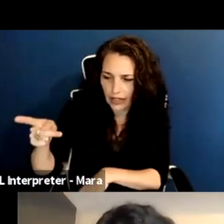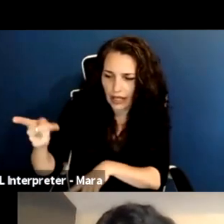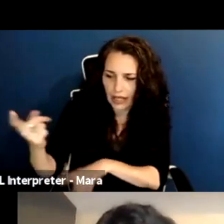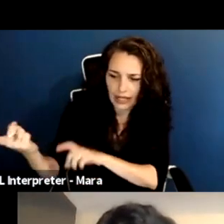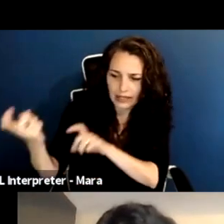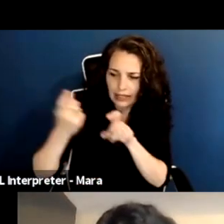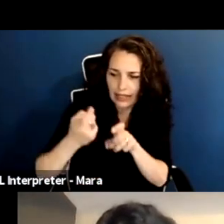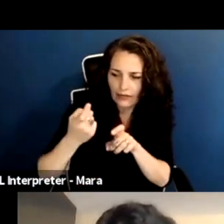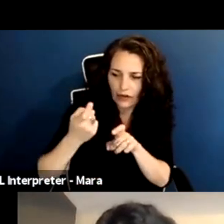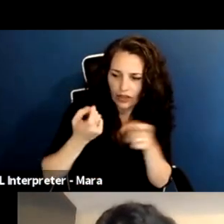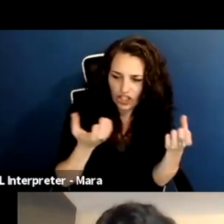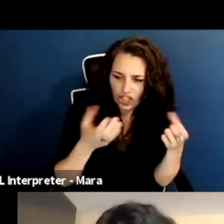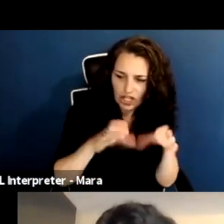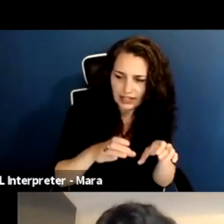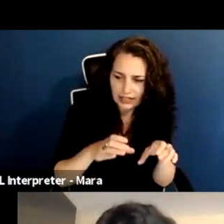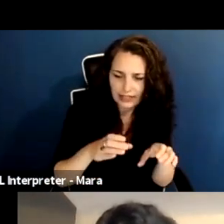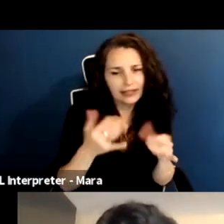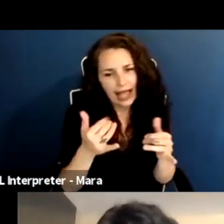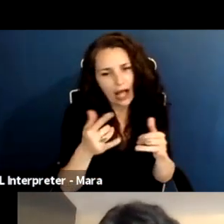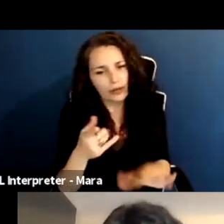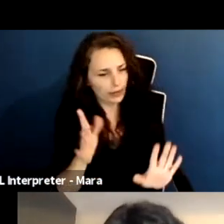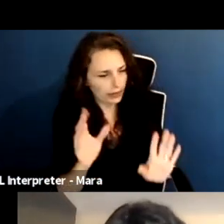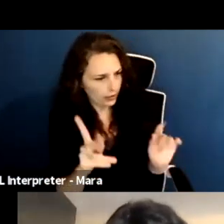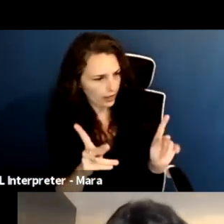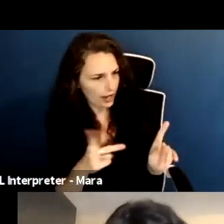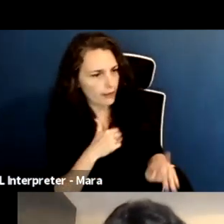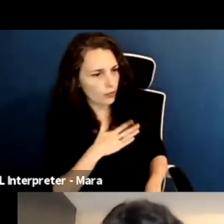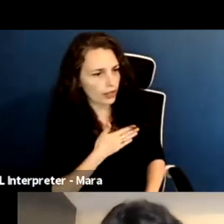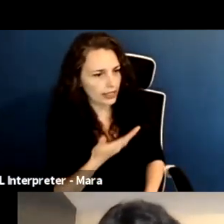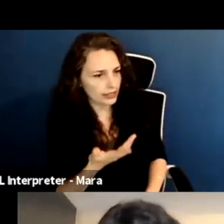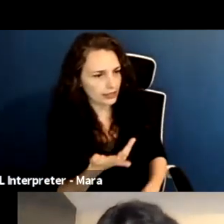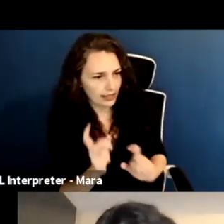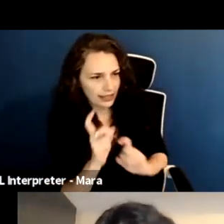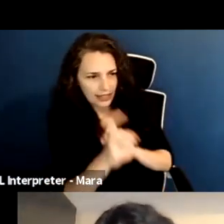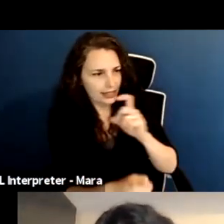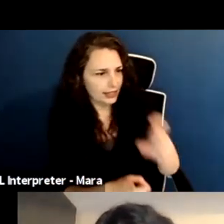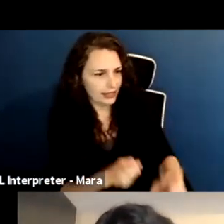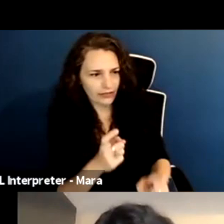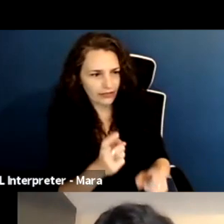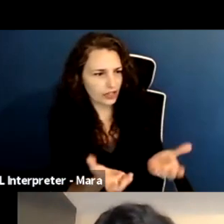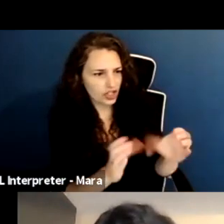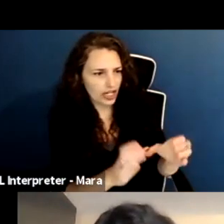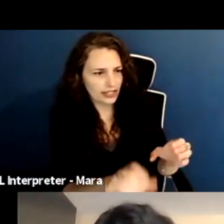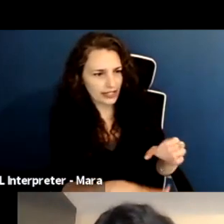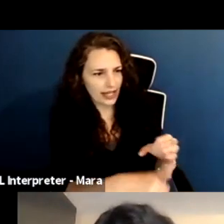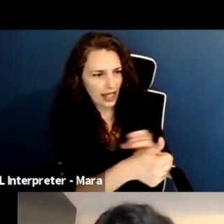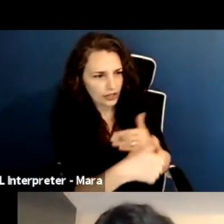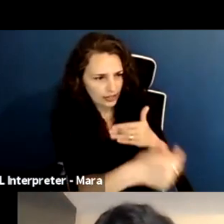And now she's turning that back around. And I feel like when we're able to do that,